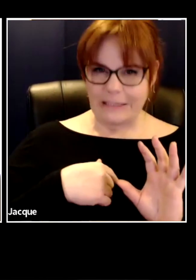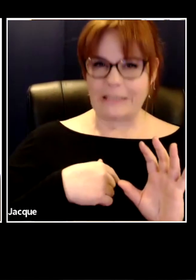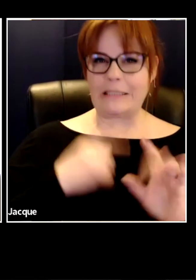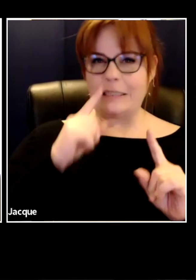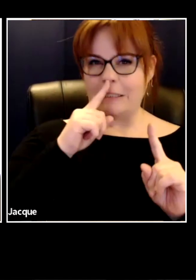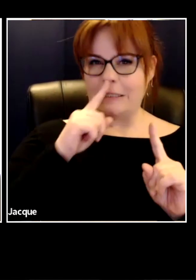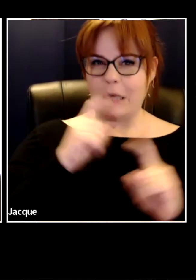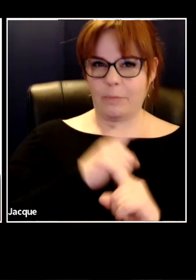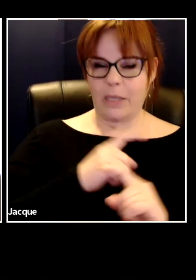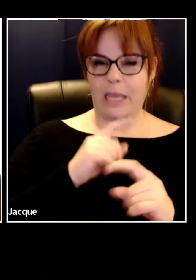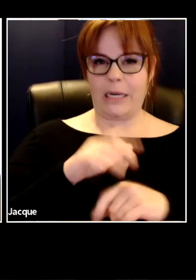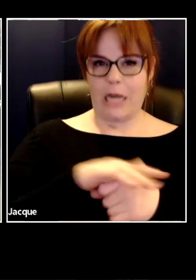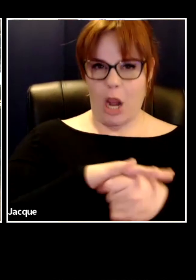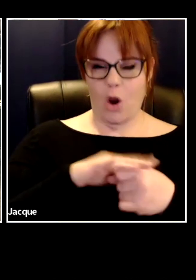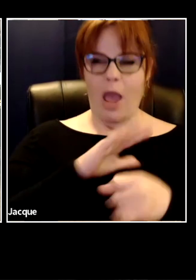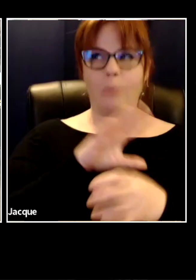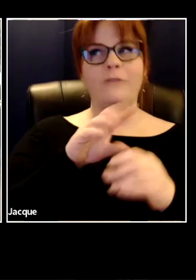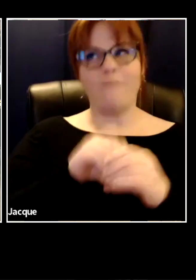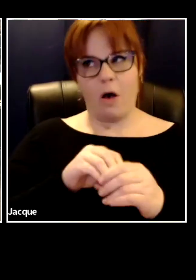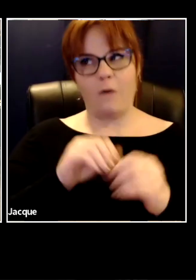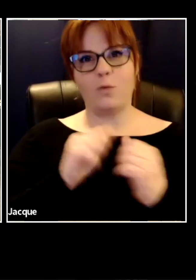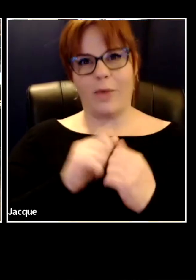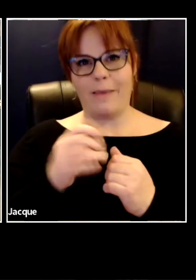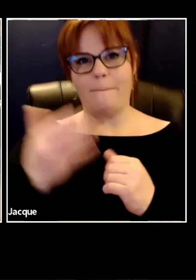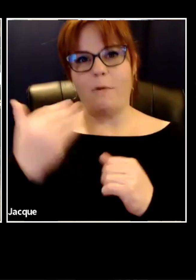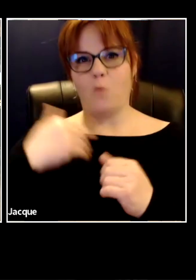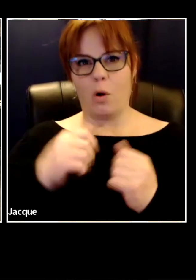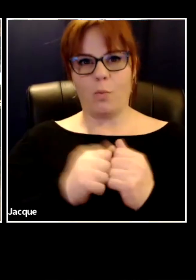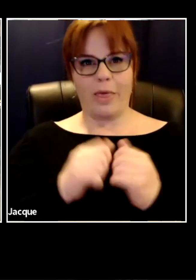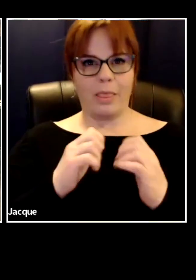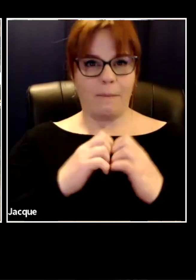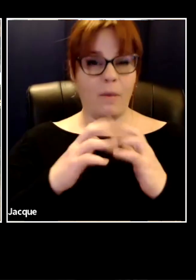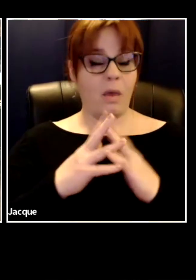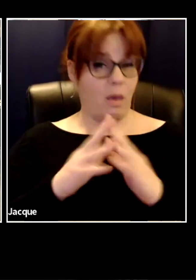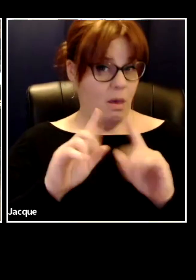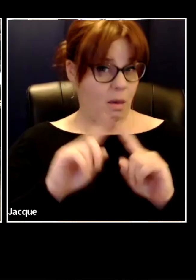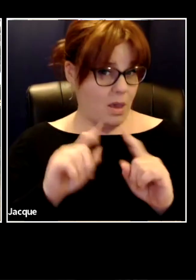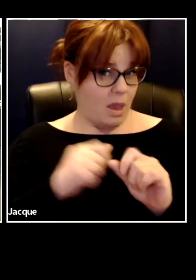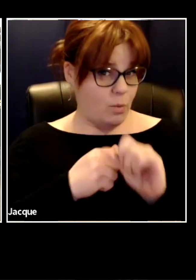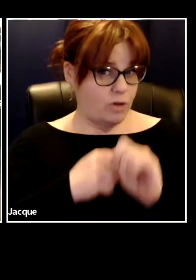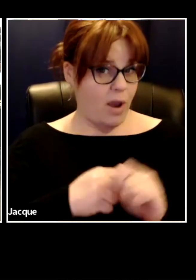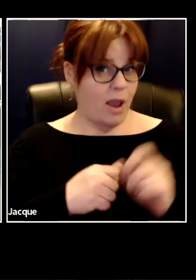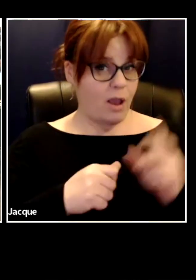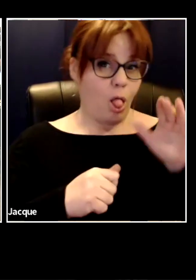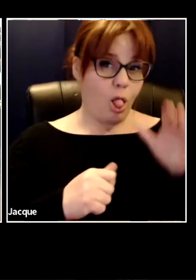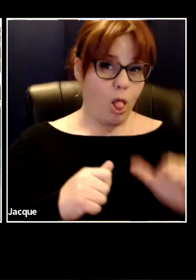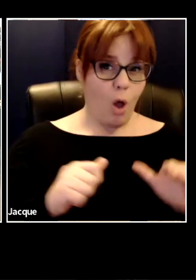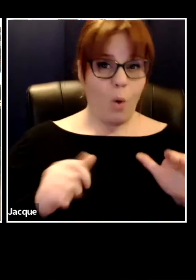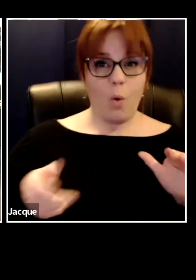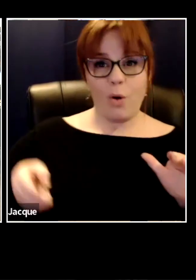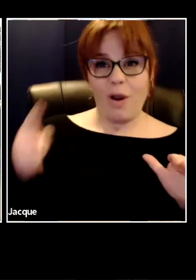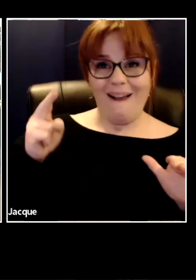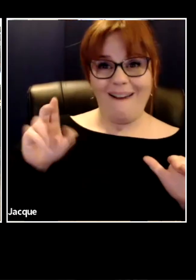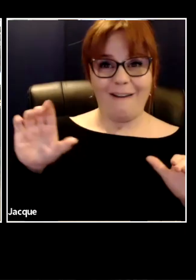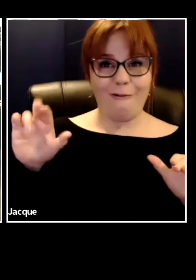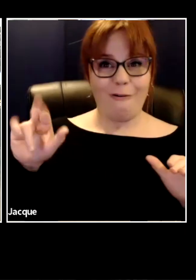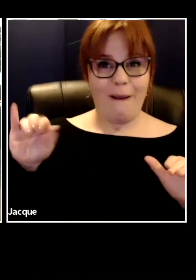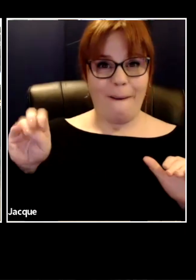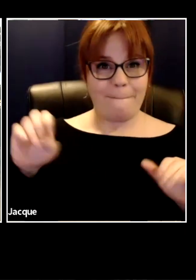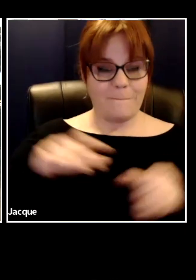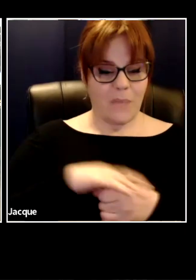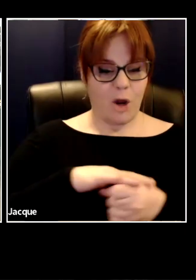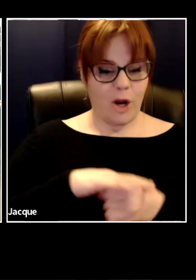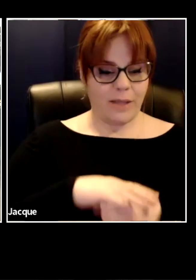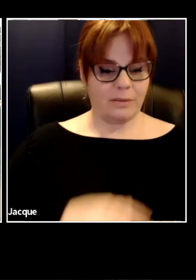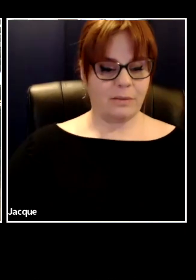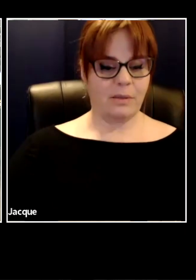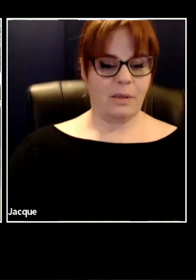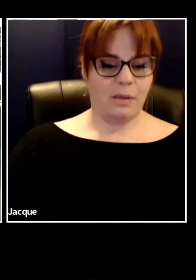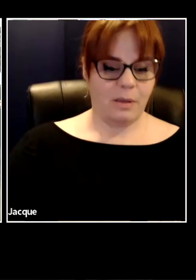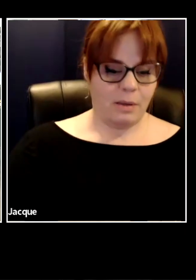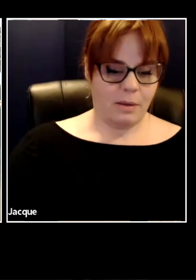but is there a way to track low crime areas or high crime areas and and route yourself